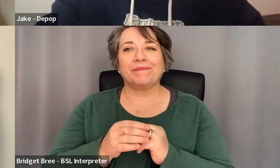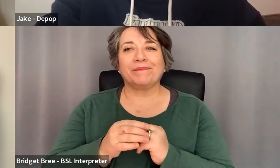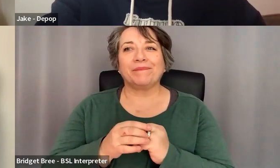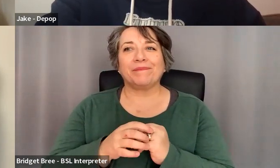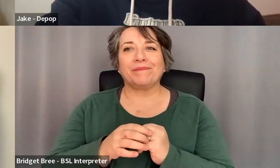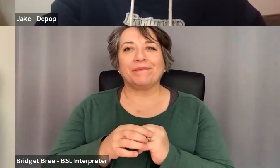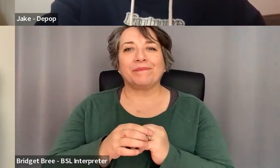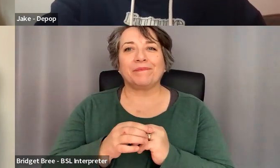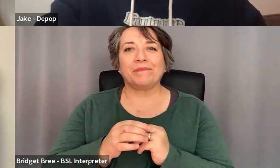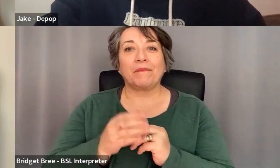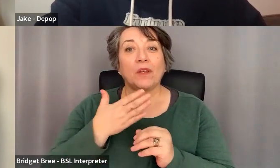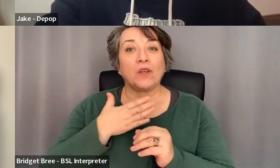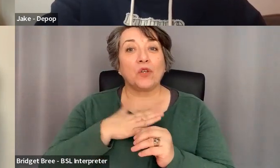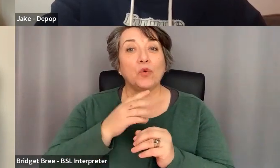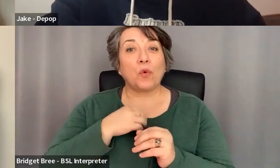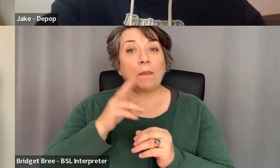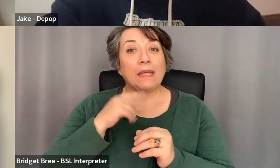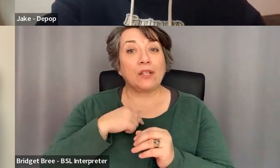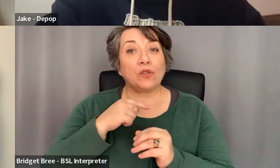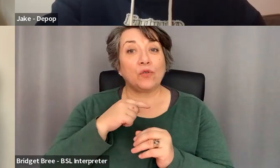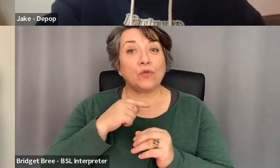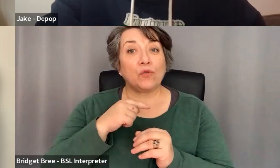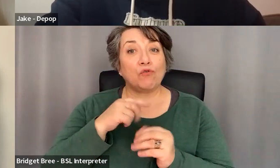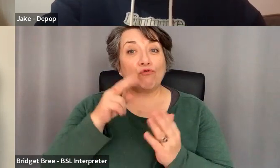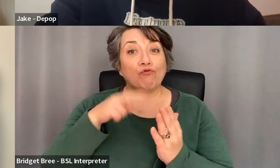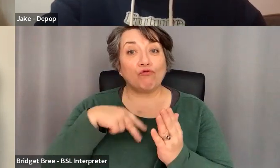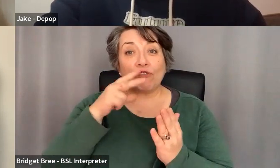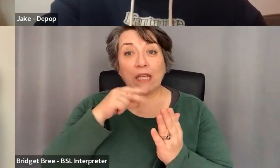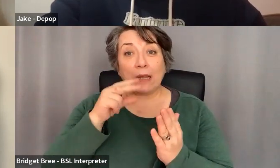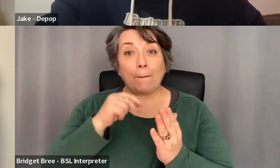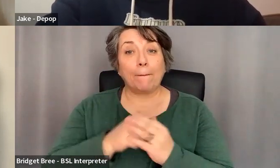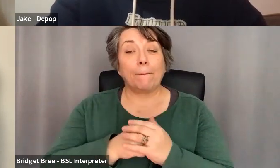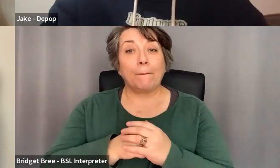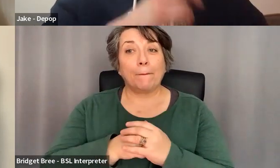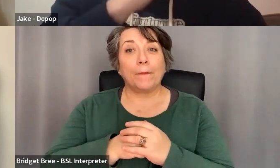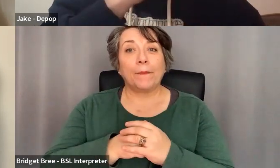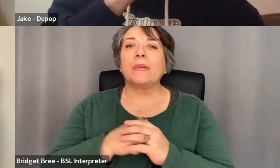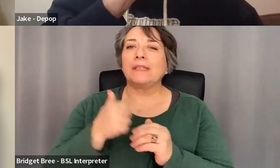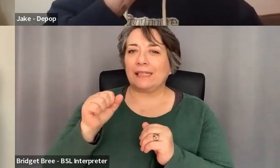Got some questions. Yes, please. So right through, just gonna opposed a a few extra